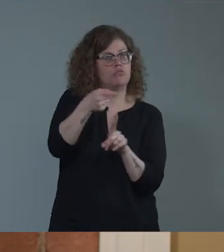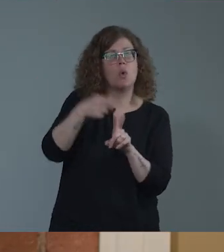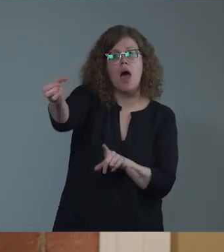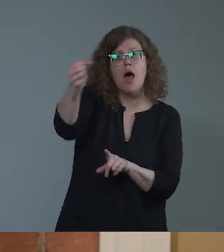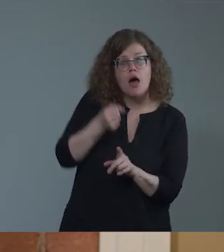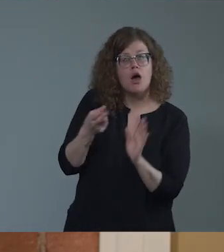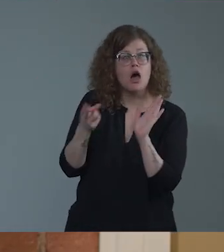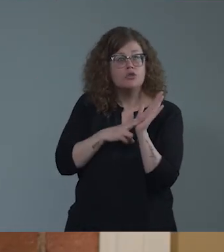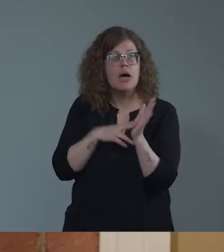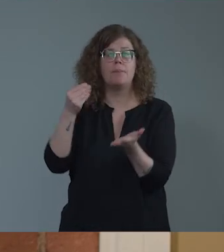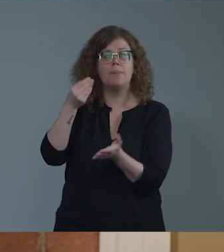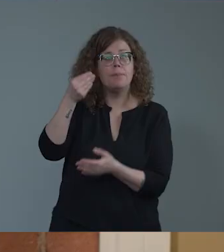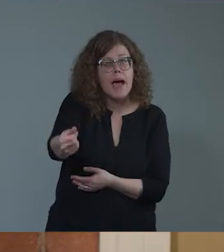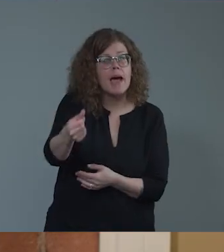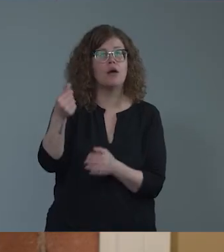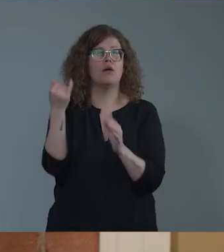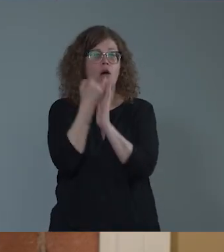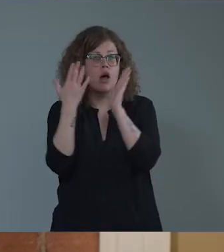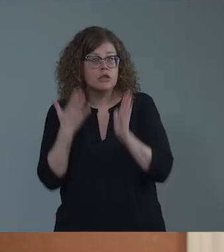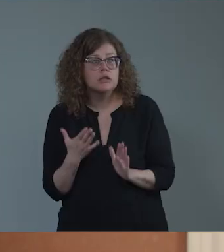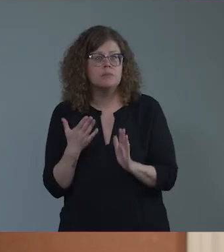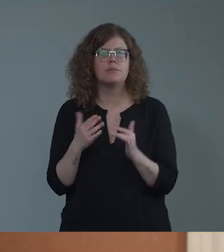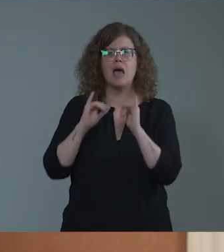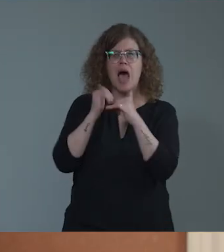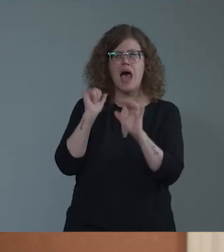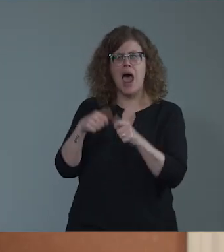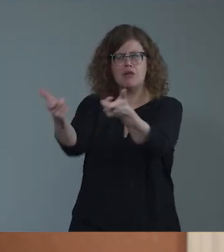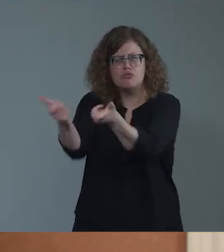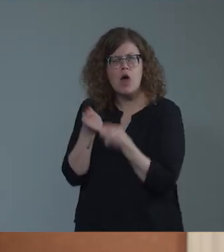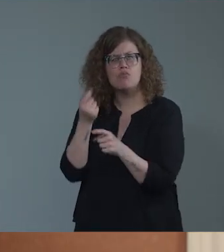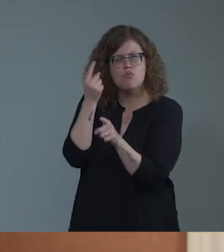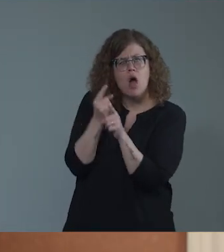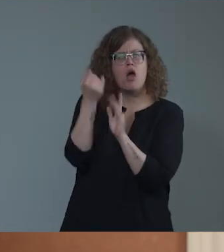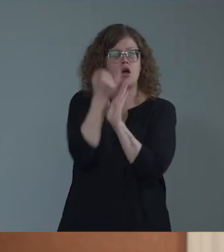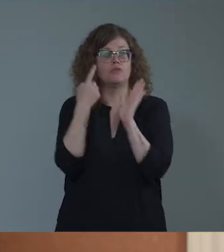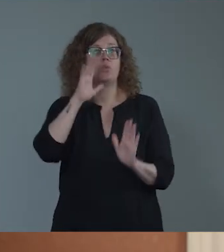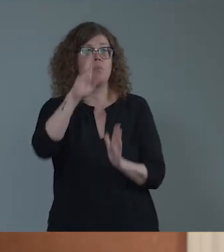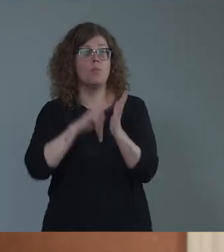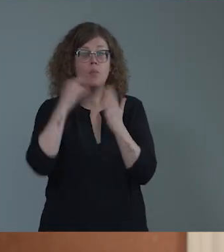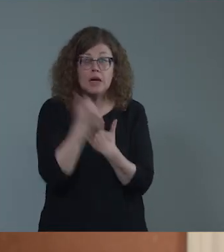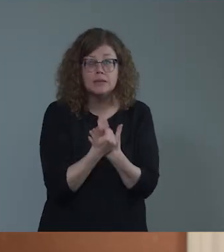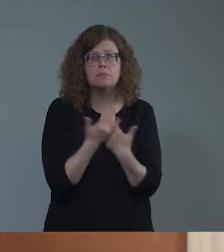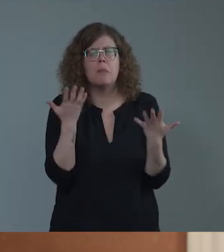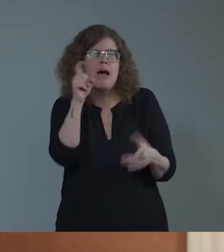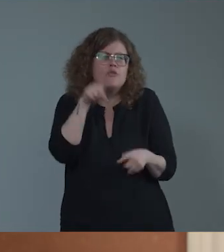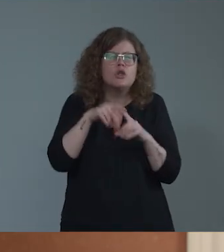and then look perhaps an artist contract template. Now, I’ve said this before, I’ll say it again. Artists are skilled workers.